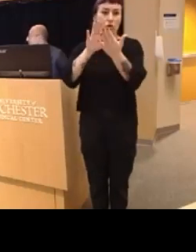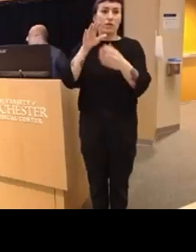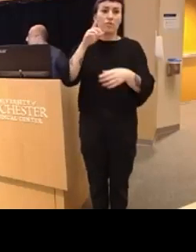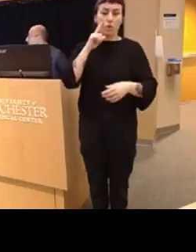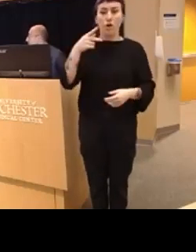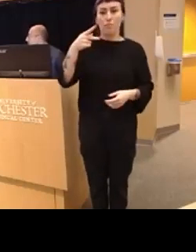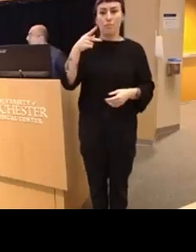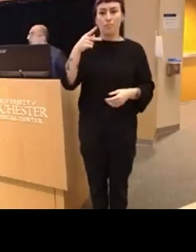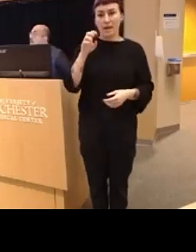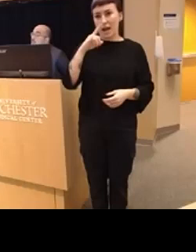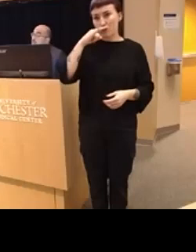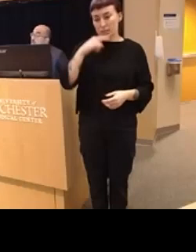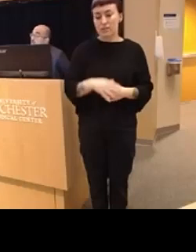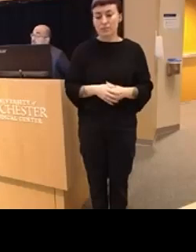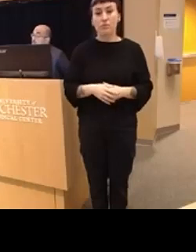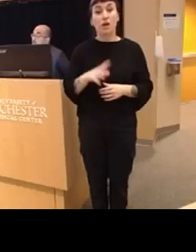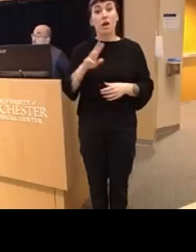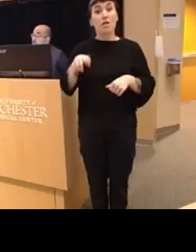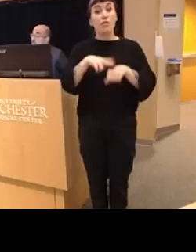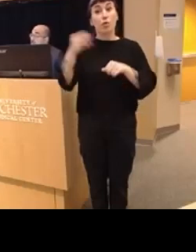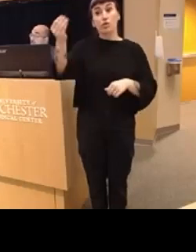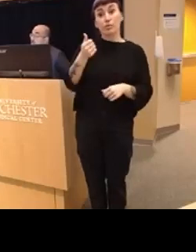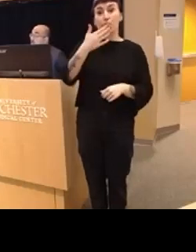to this you know and of course the reimbursement is a lot better than Pediatrics so it's actually